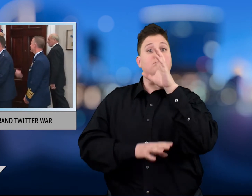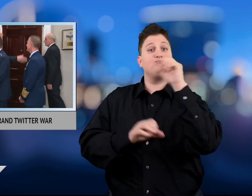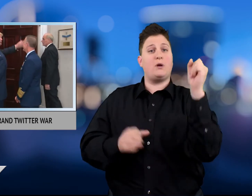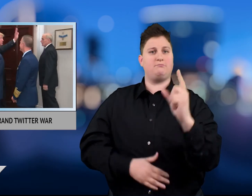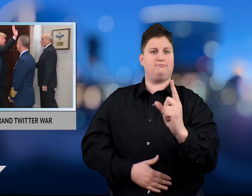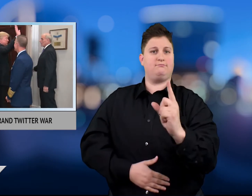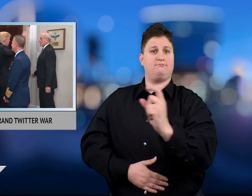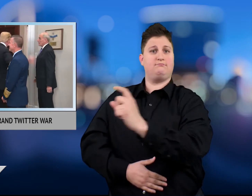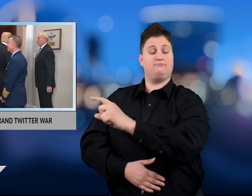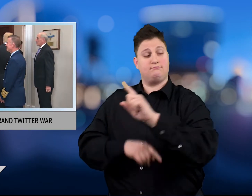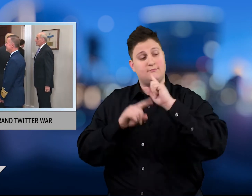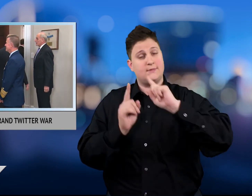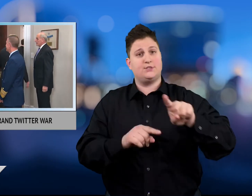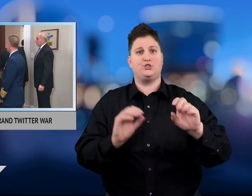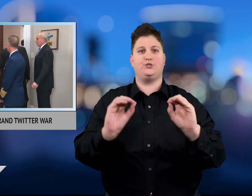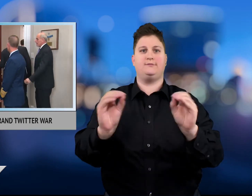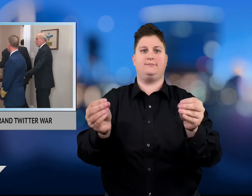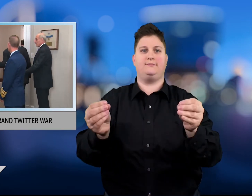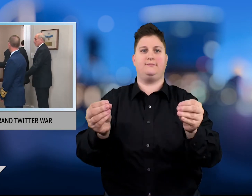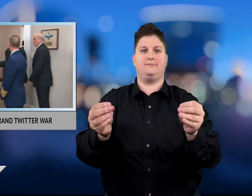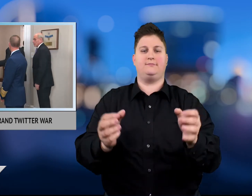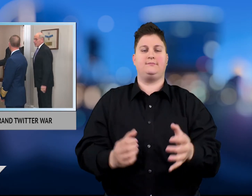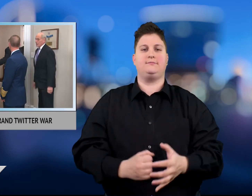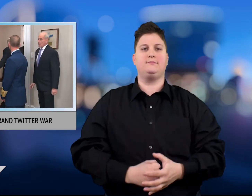Trump walked out of the room without responding.